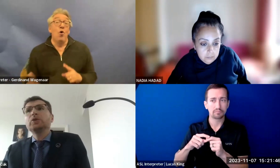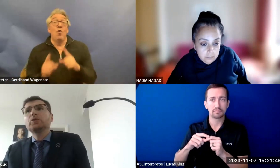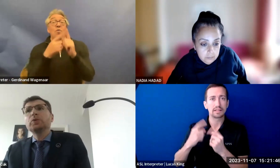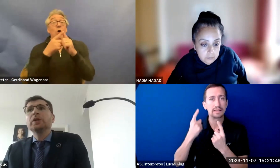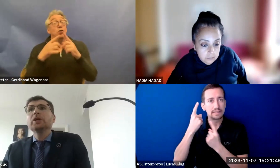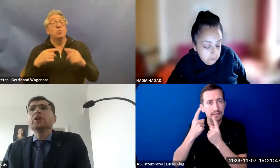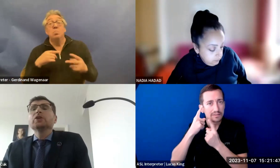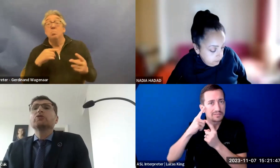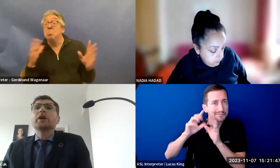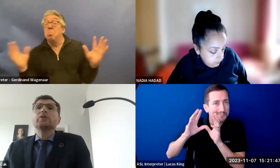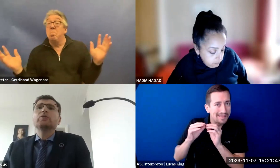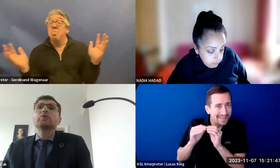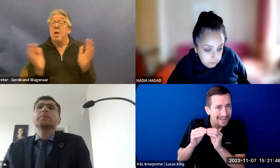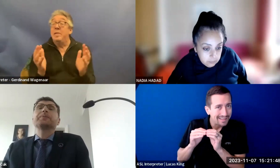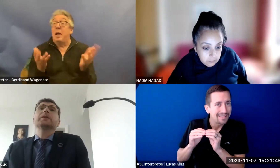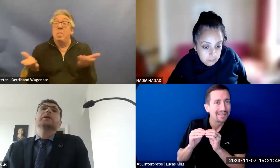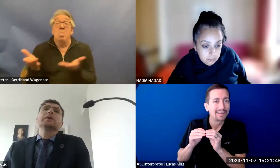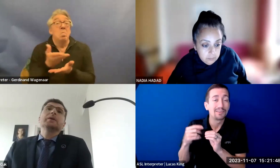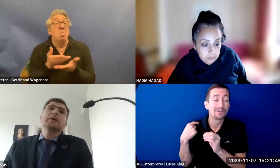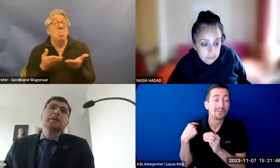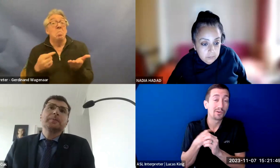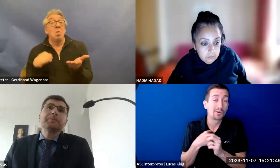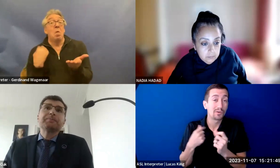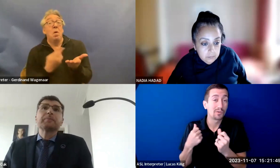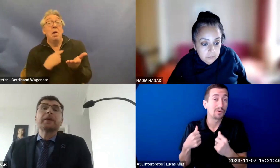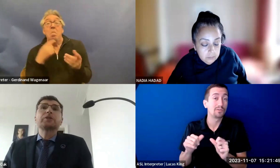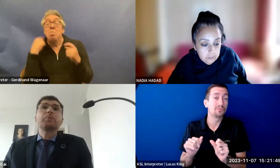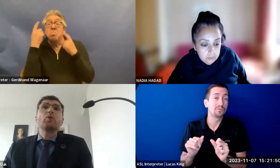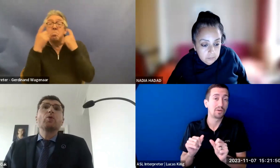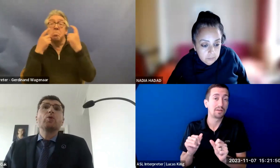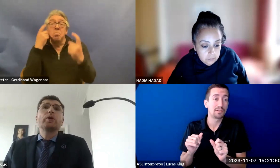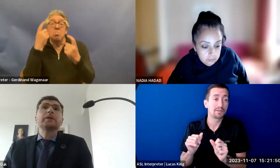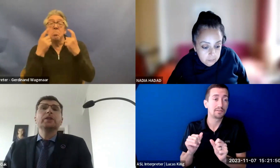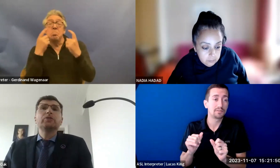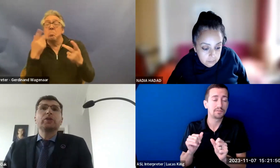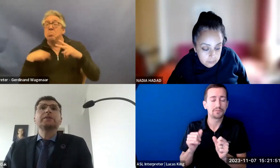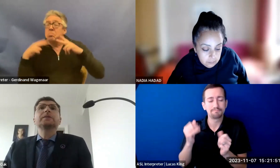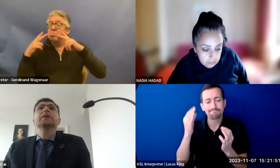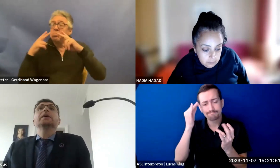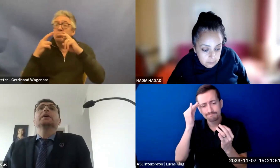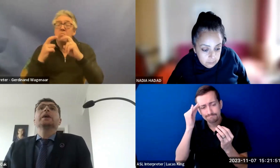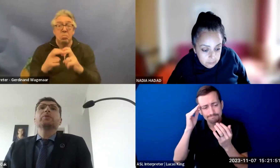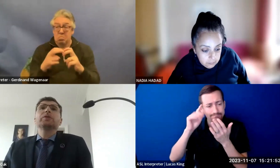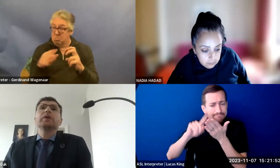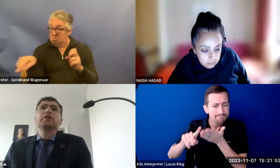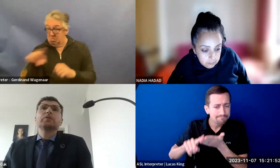in which we tried to explore interest and motivation